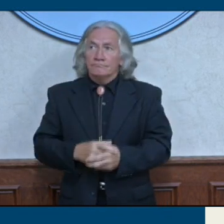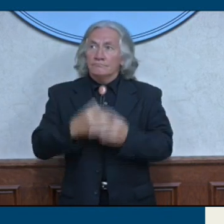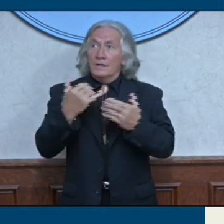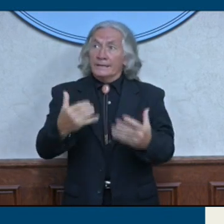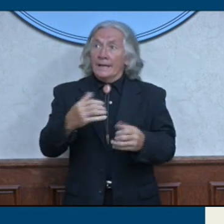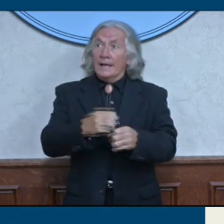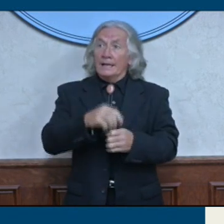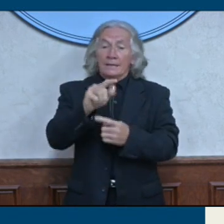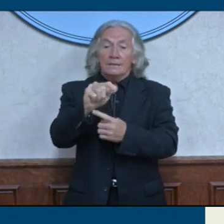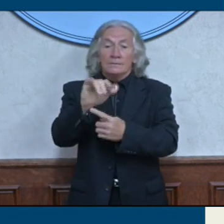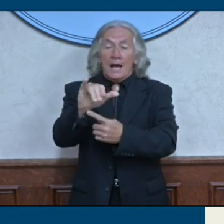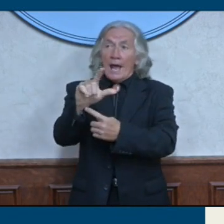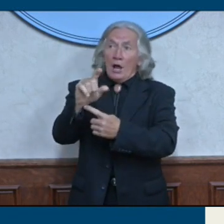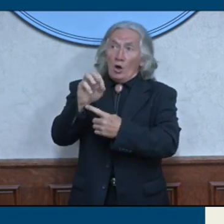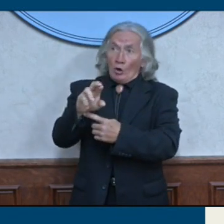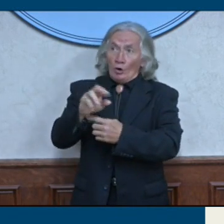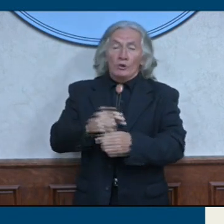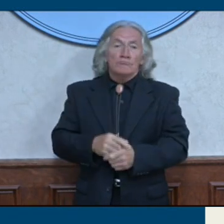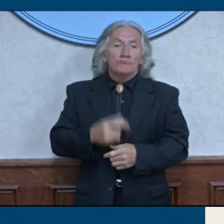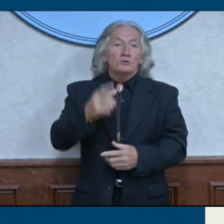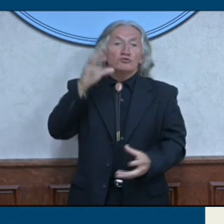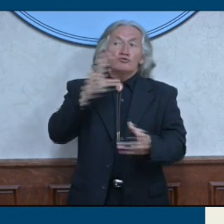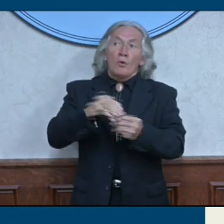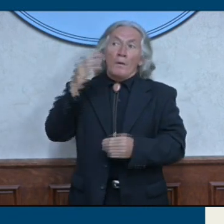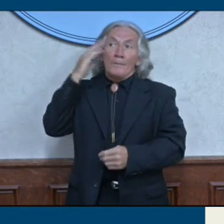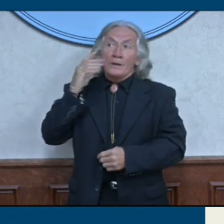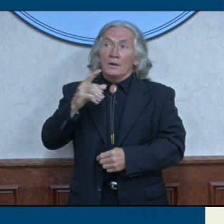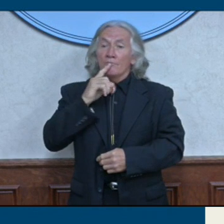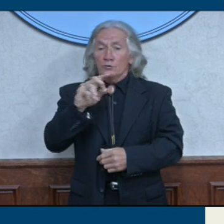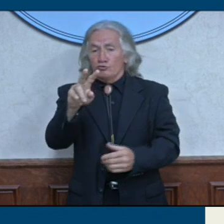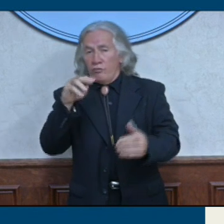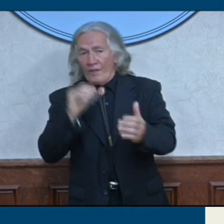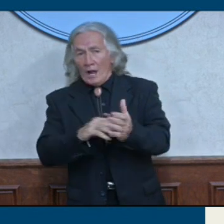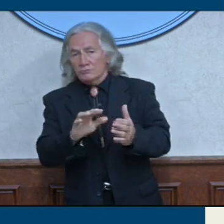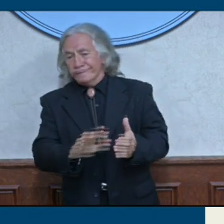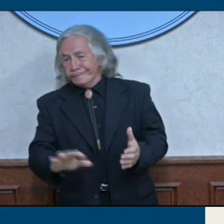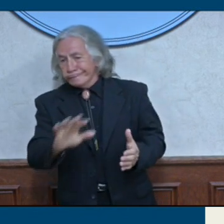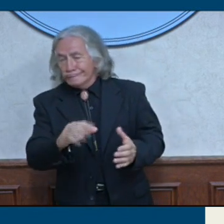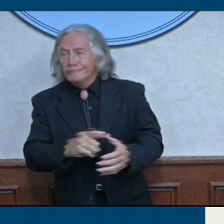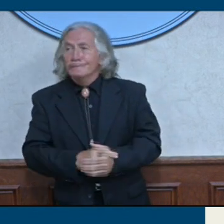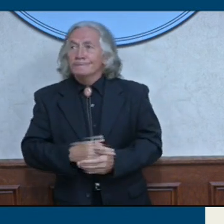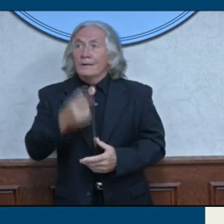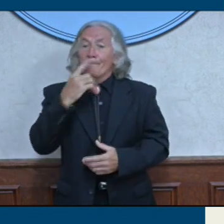CURRENT CUB OUR CURRENT NUMBER OF COVID PATIENTS IS 795. AND